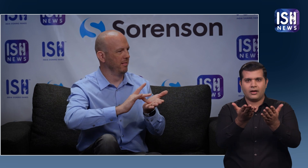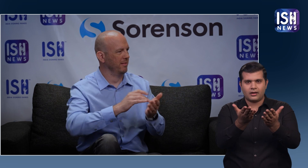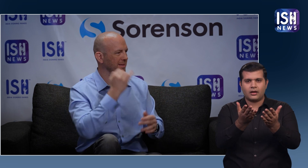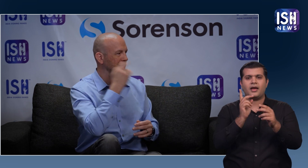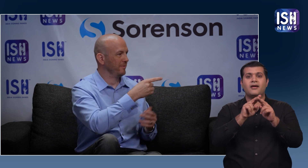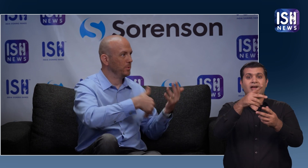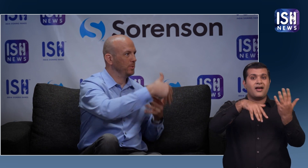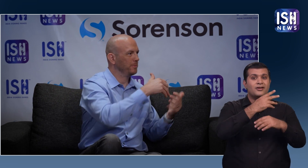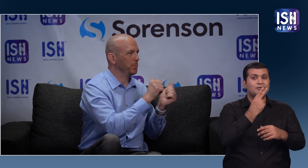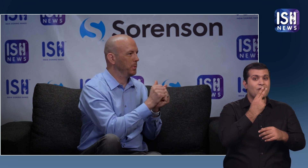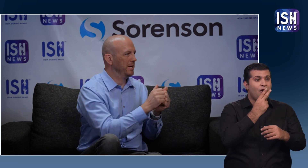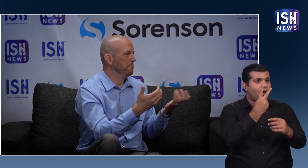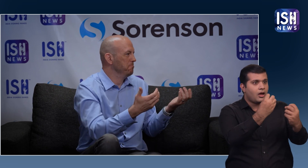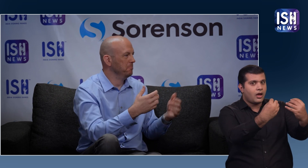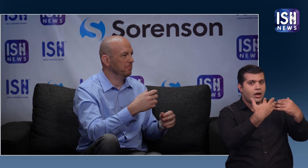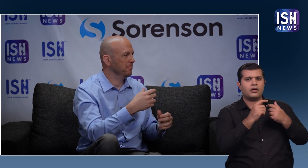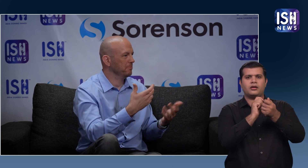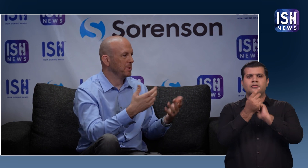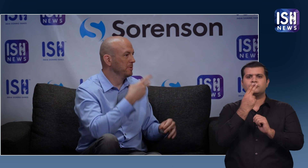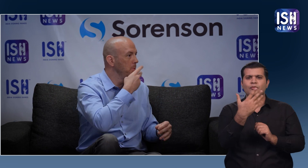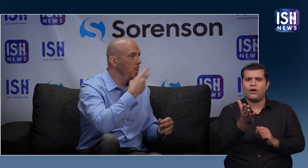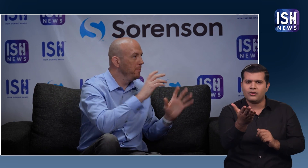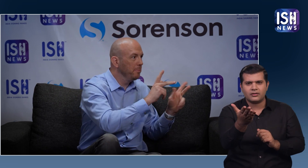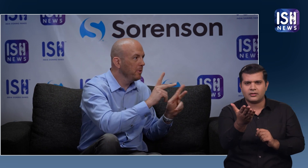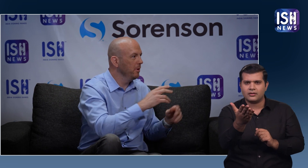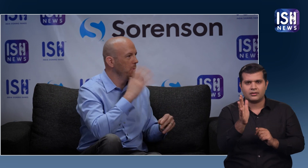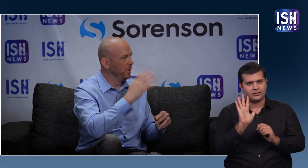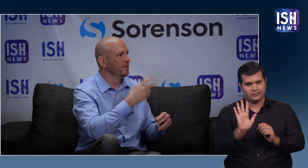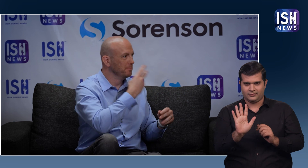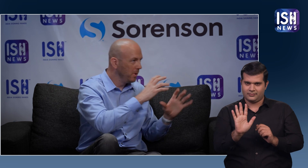If you are with people who smoke, then you become a smoker.